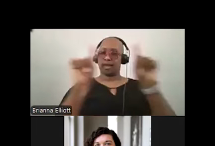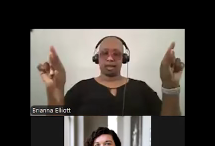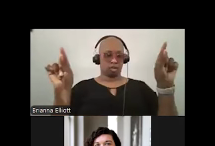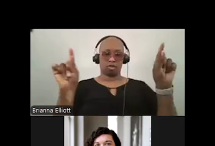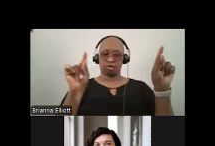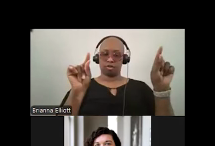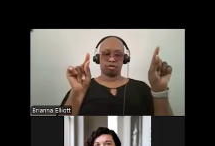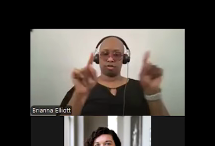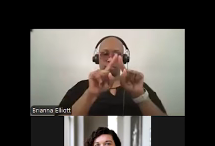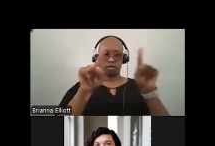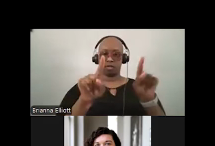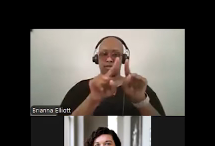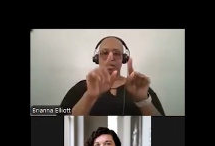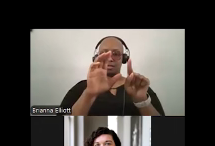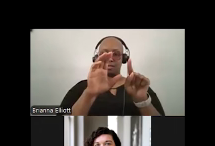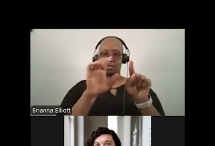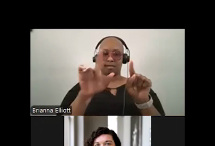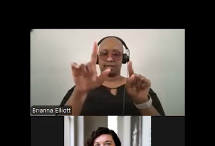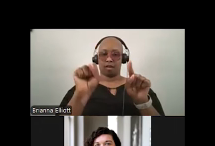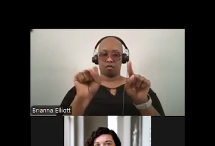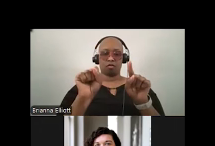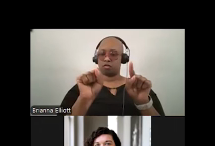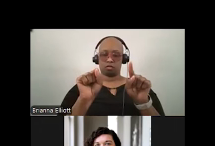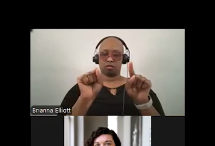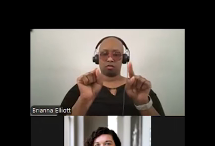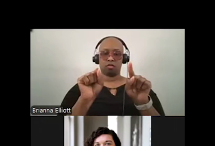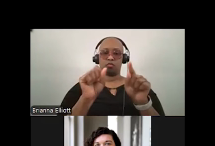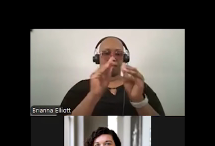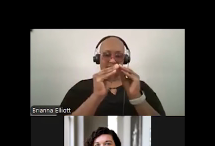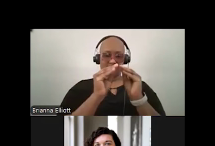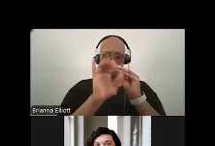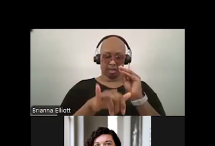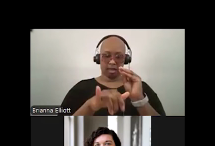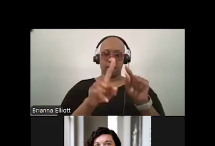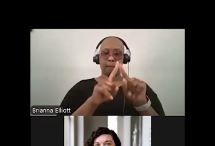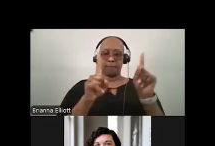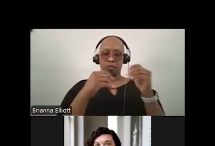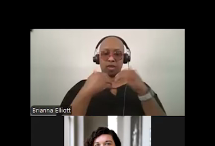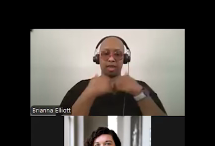and so we've already corrected that issue. Um, but we do have some empty rows. So,